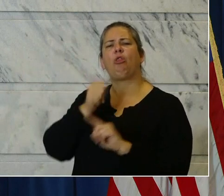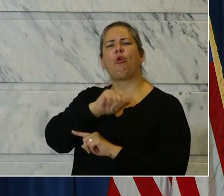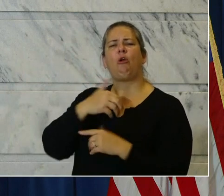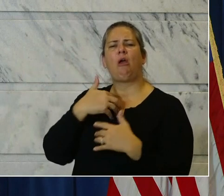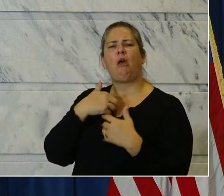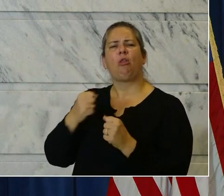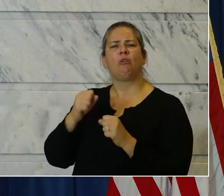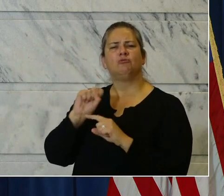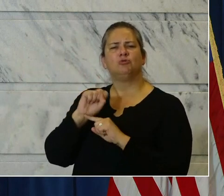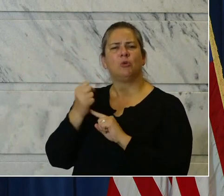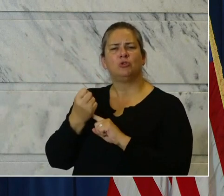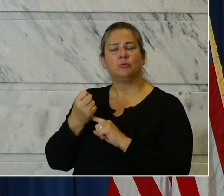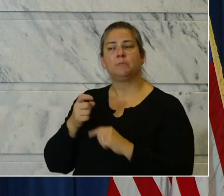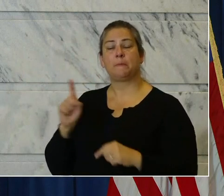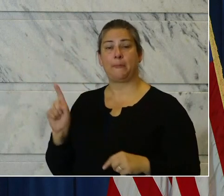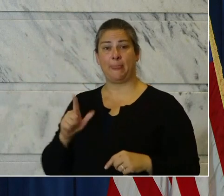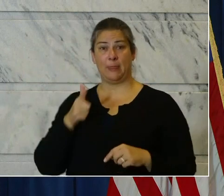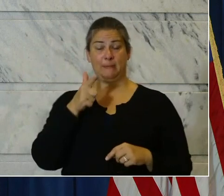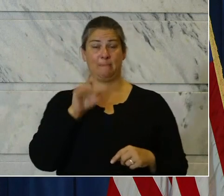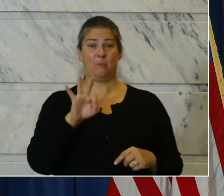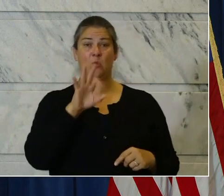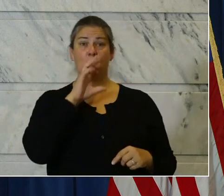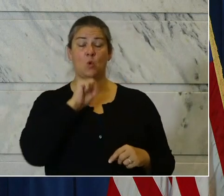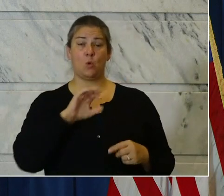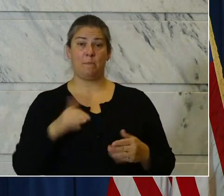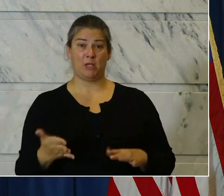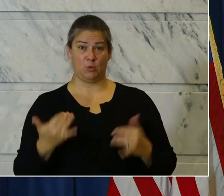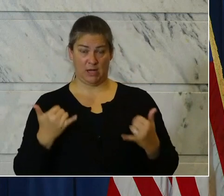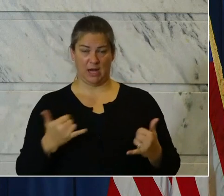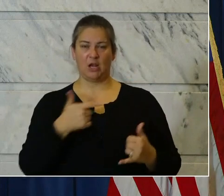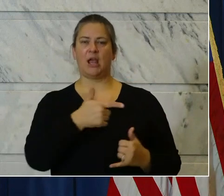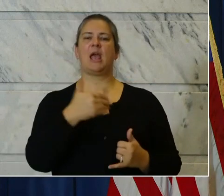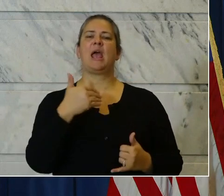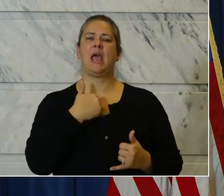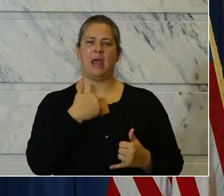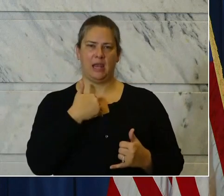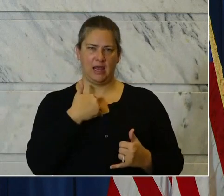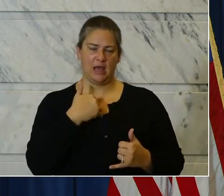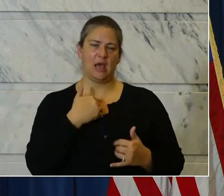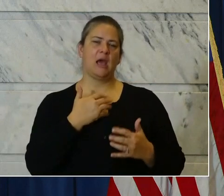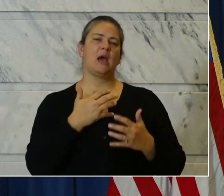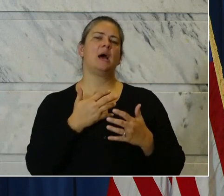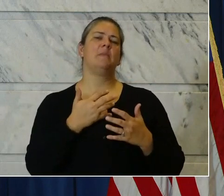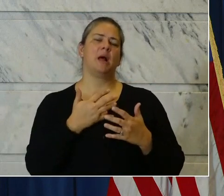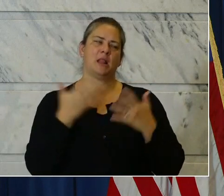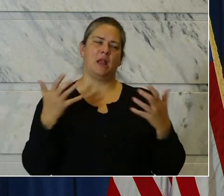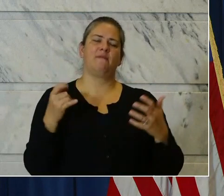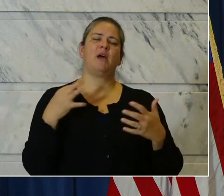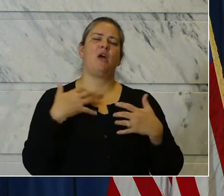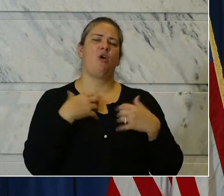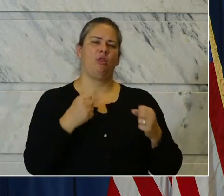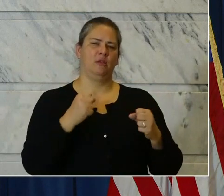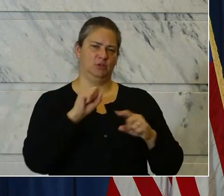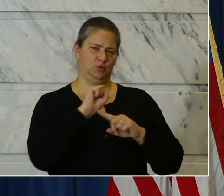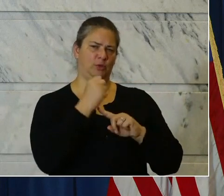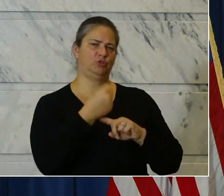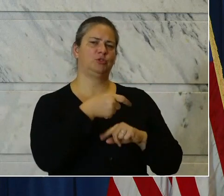NOT NOTICED A LOT PEOPLE HAVE OTHER HUNDRED NINETY INITIATIVE CAN BE SEEN MORE ABOUT THE TWENTY NINE YEAR TO PASS AWAY